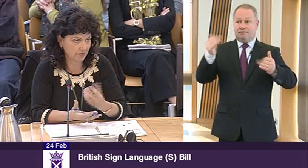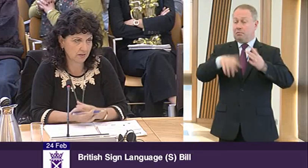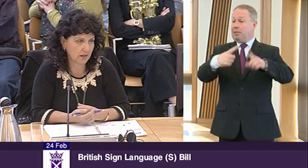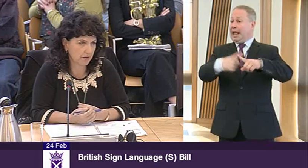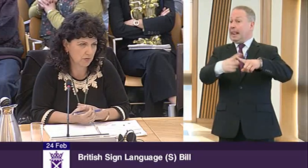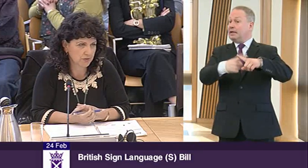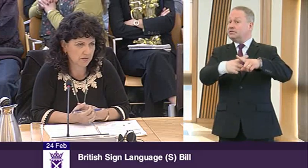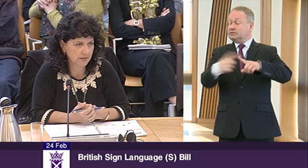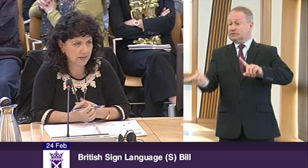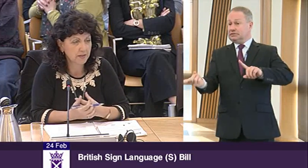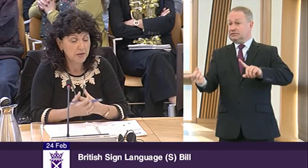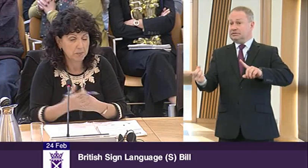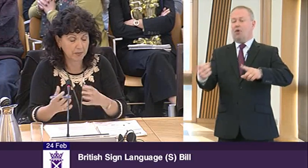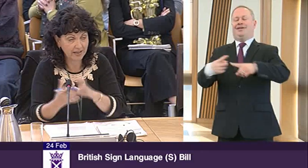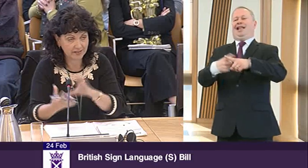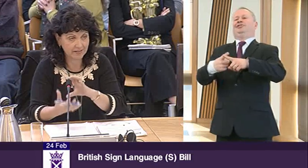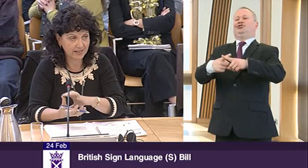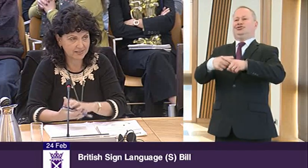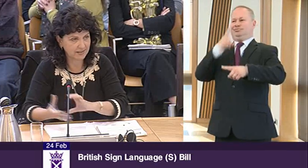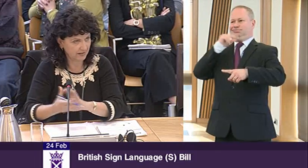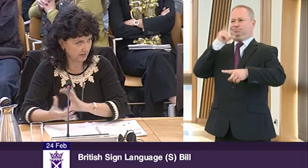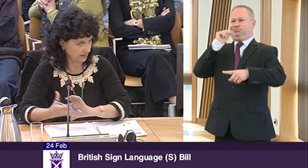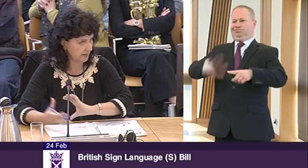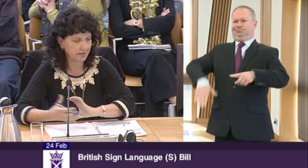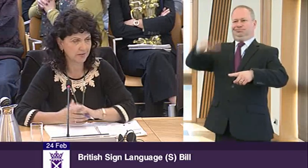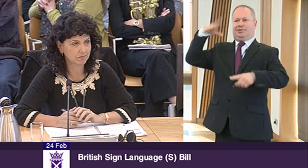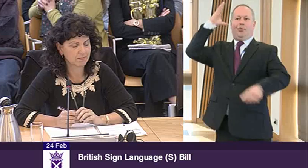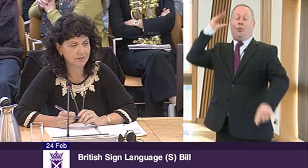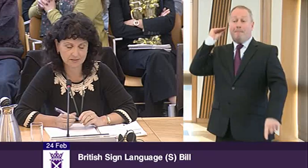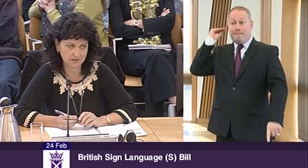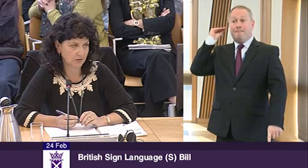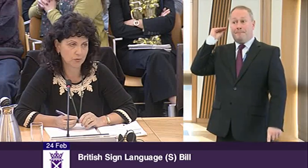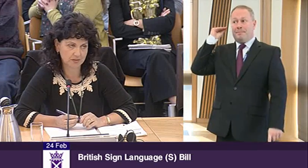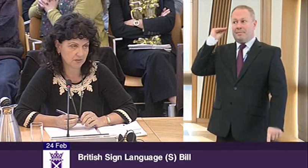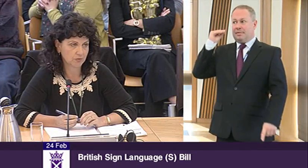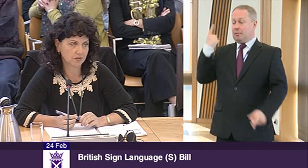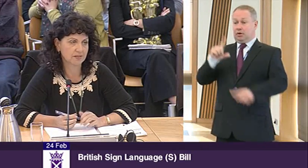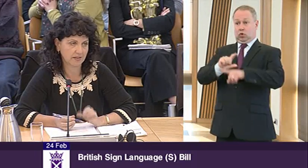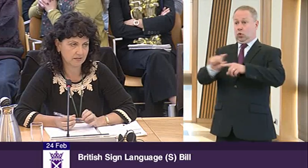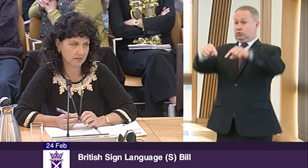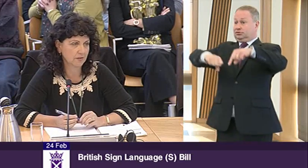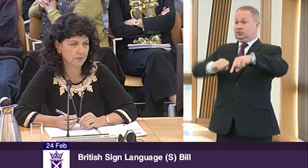from an English-language background and have lost their hearing. There is no course for